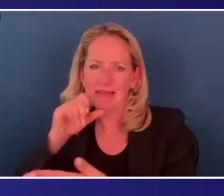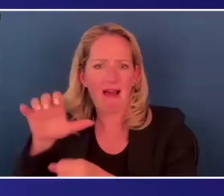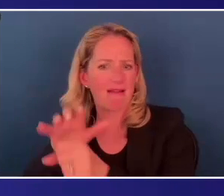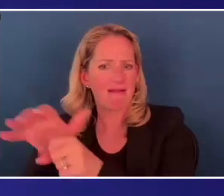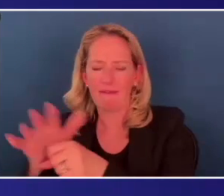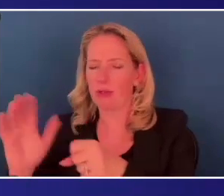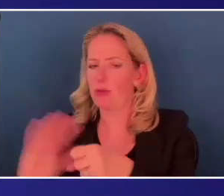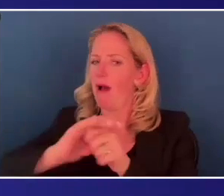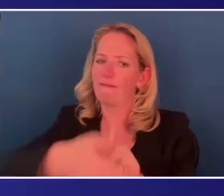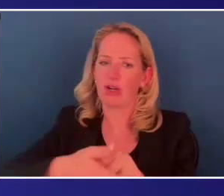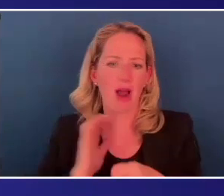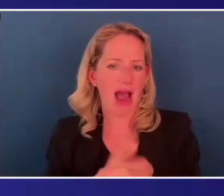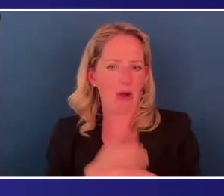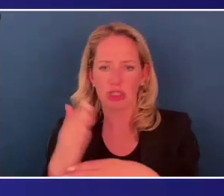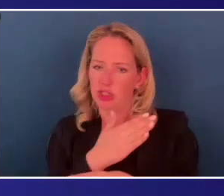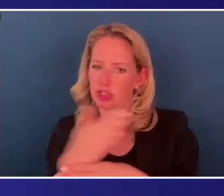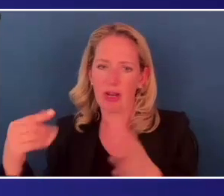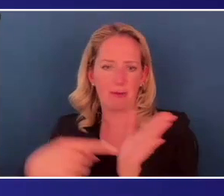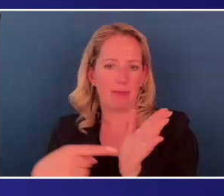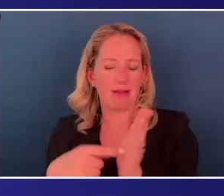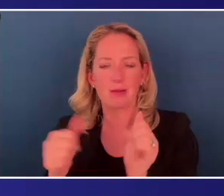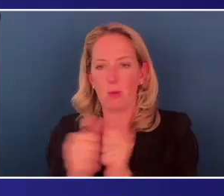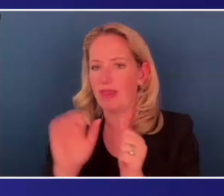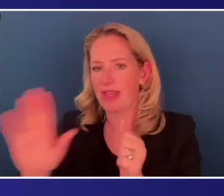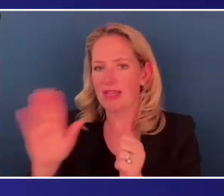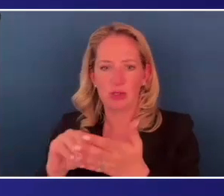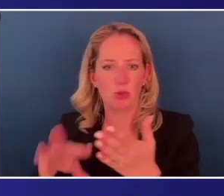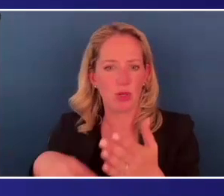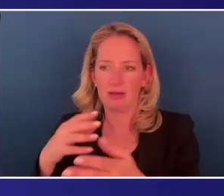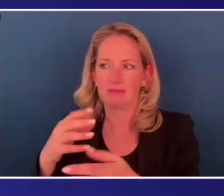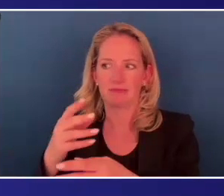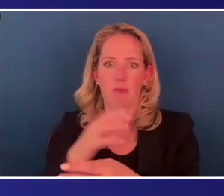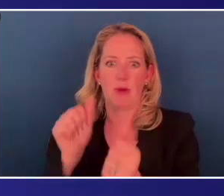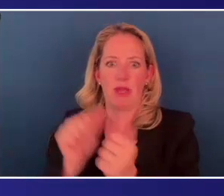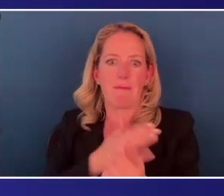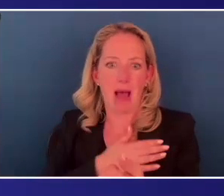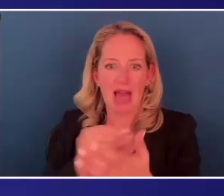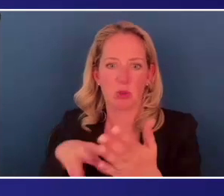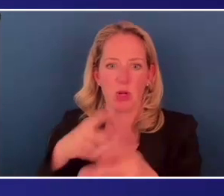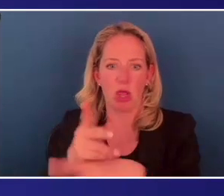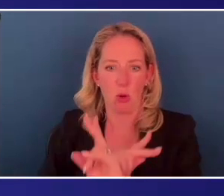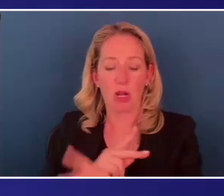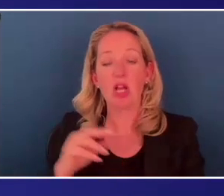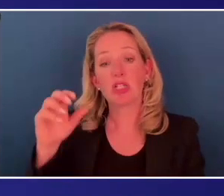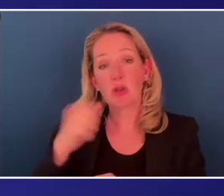I ask that the department continue to allow married borrowers to exclude spousal income when they file taxes separately.